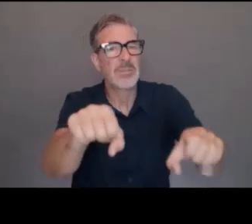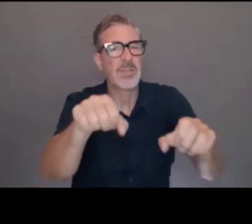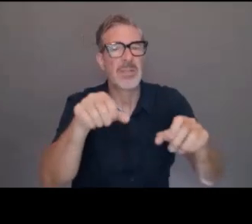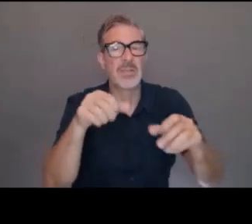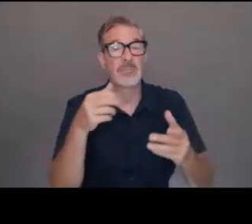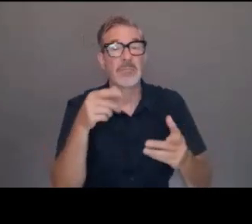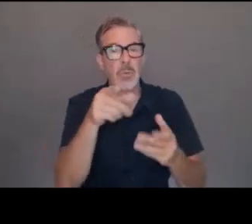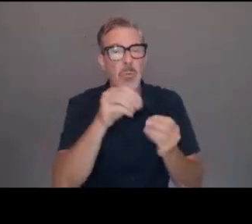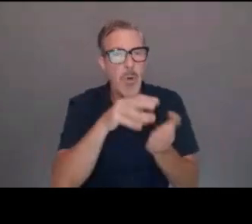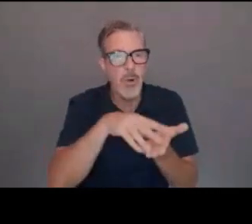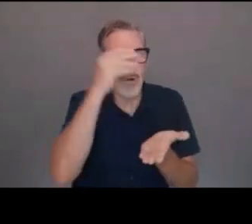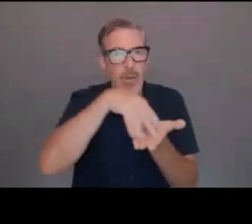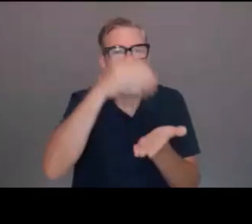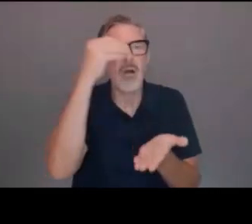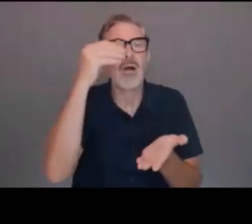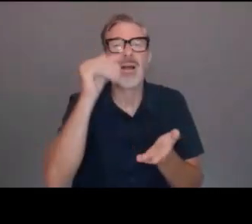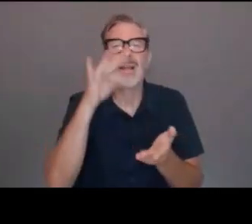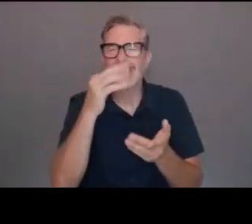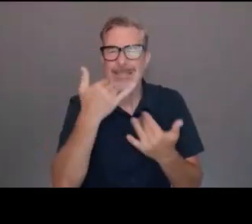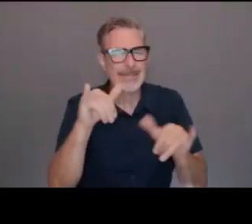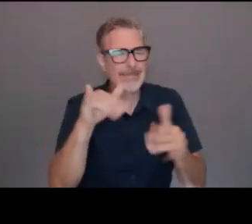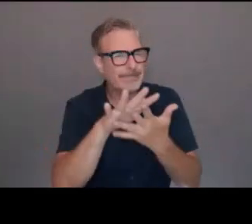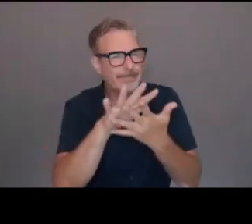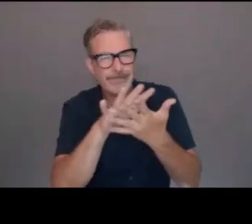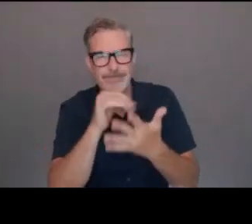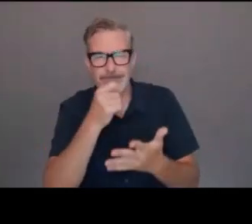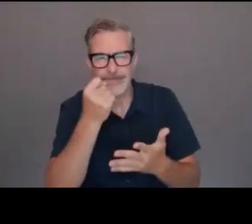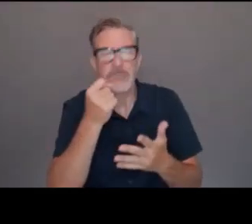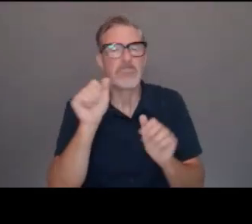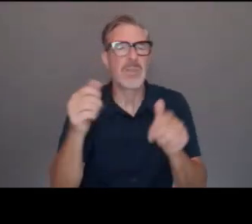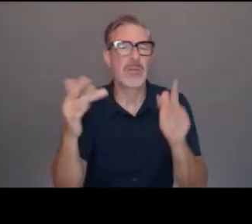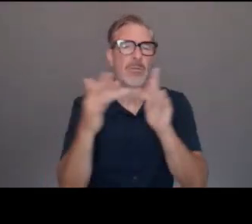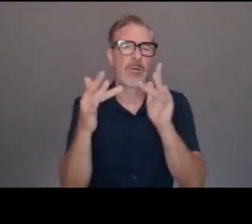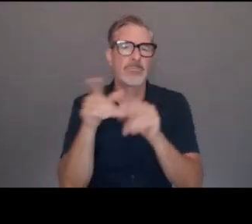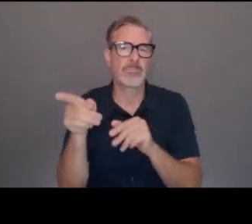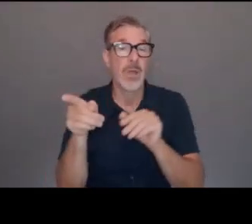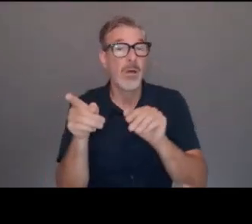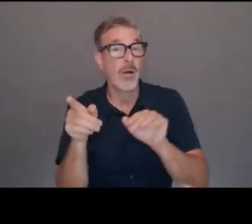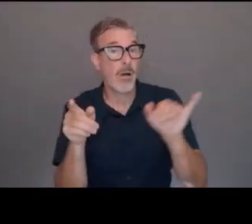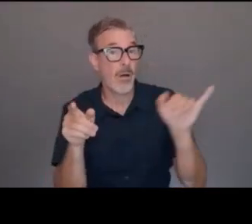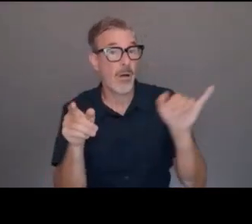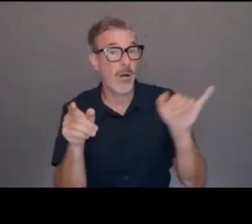It's always helpful as well if you're writing an email to reference the file number where applicable.